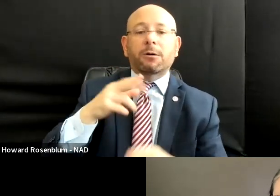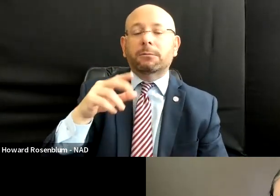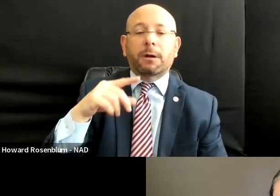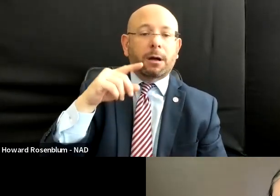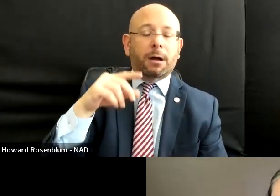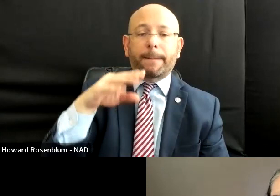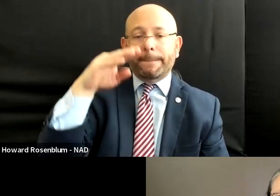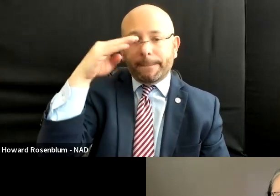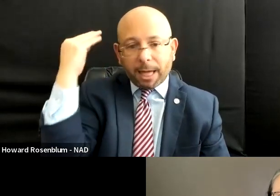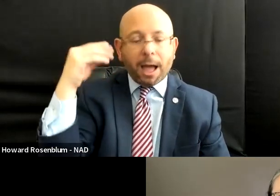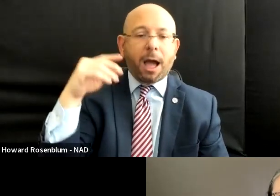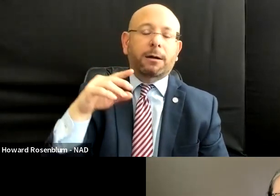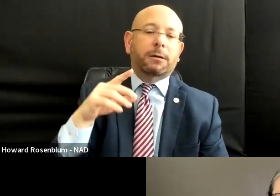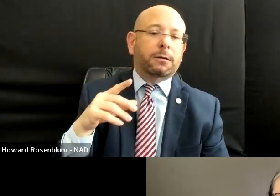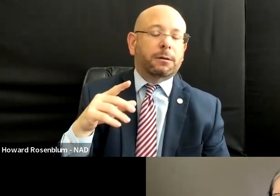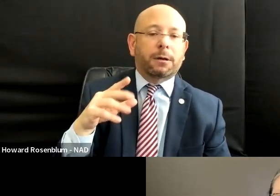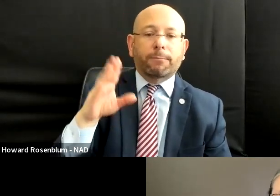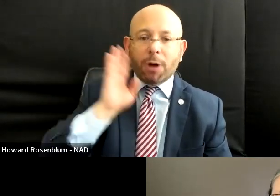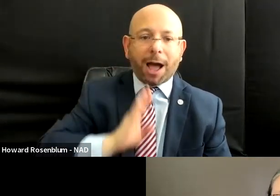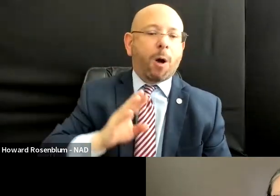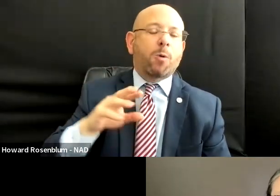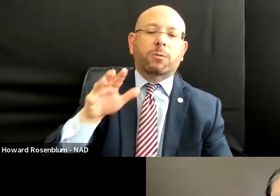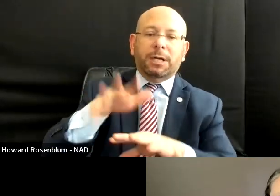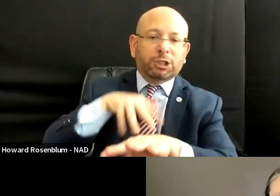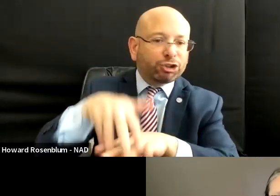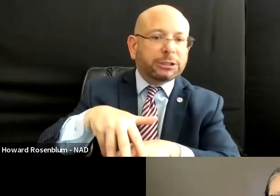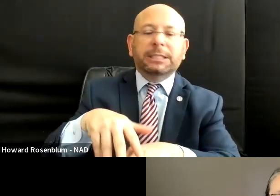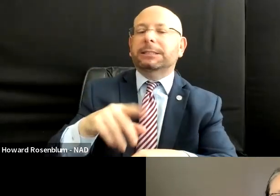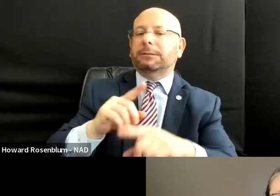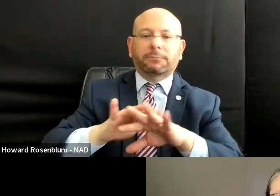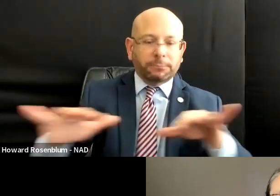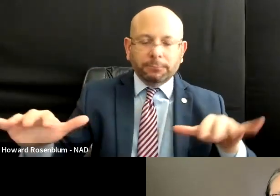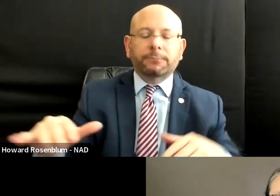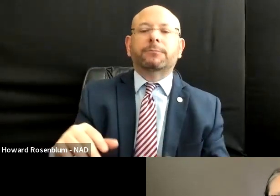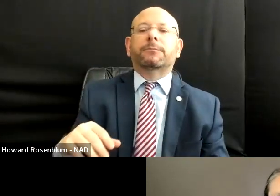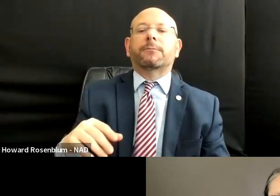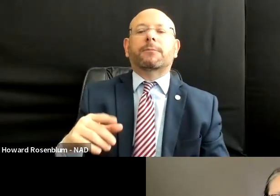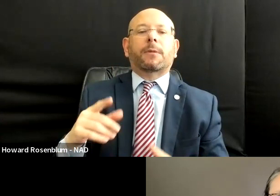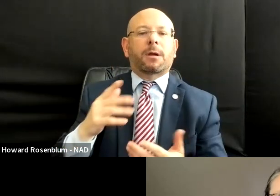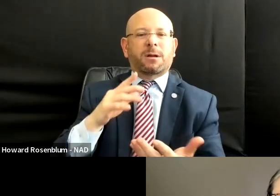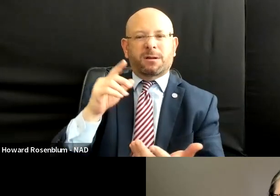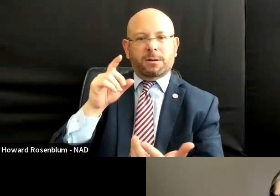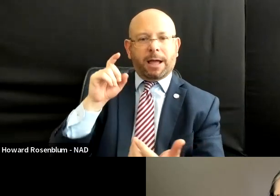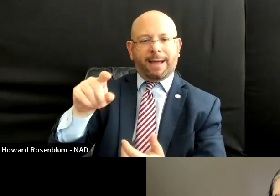anti-LGBTQIA. We must dismantle all of